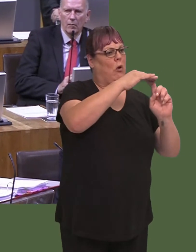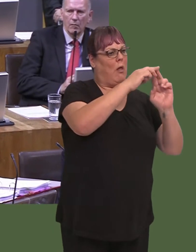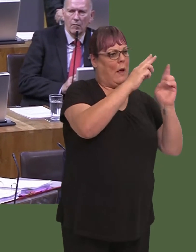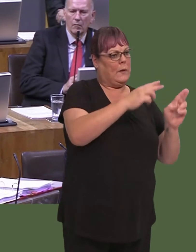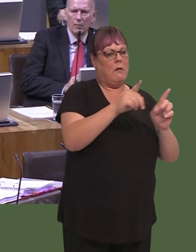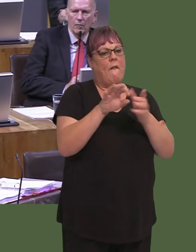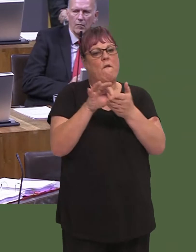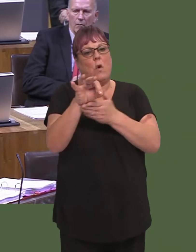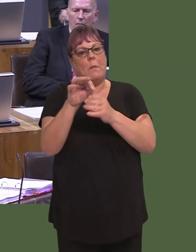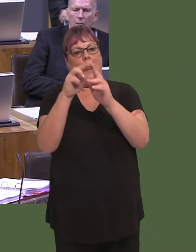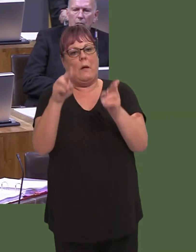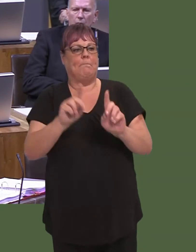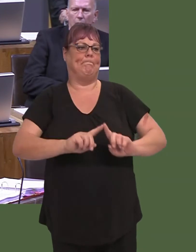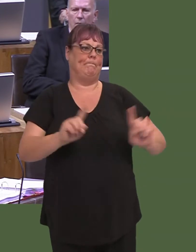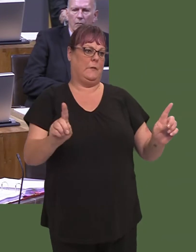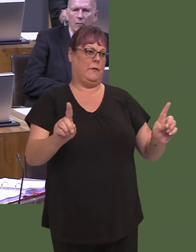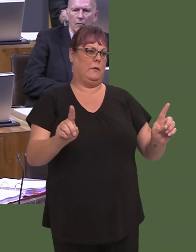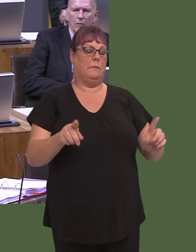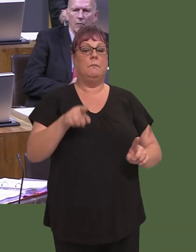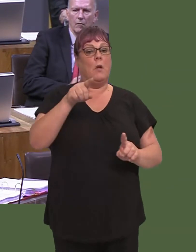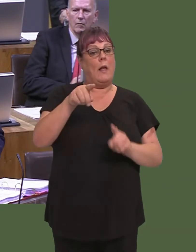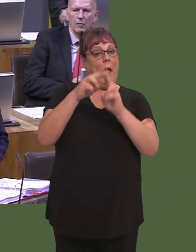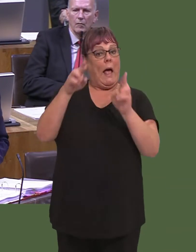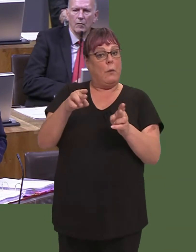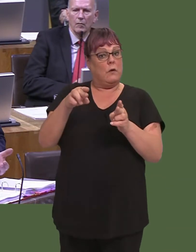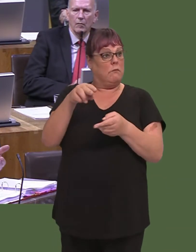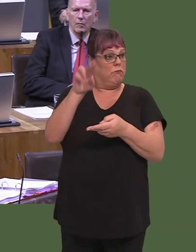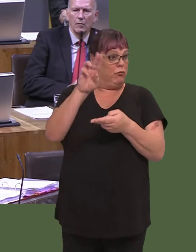because if houses are affordable, some people will rent them and others will buy them.